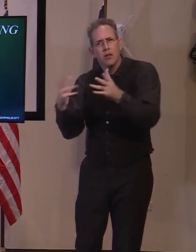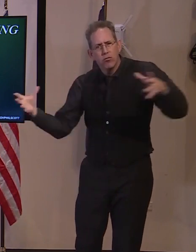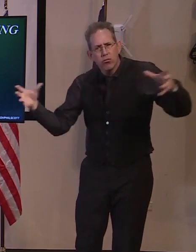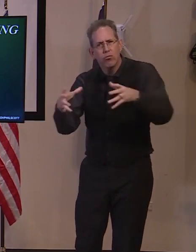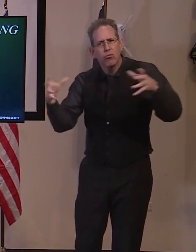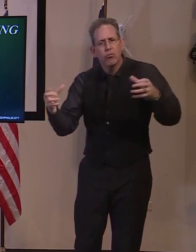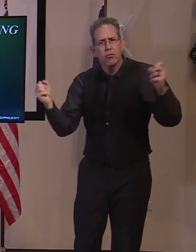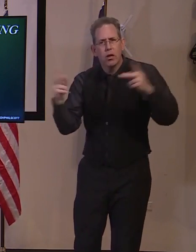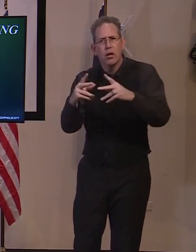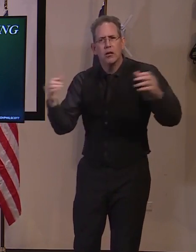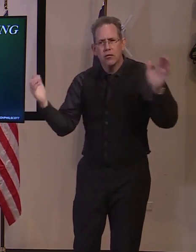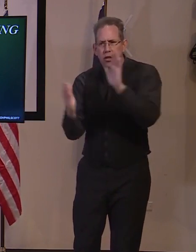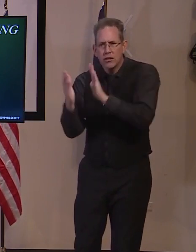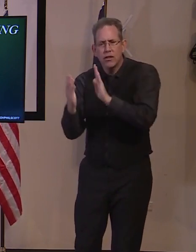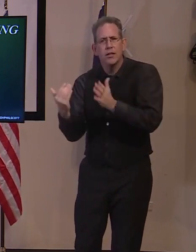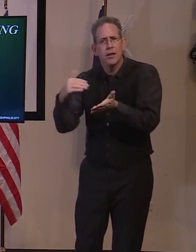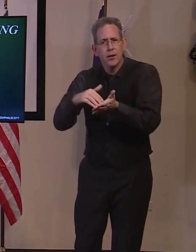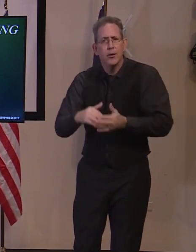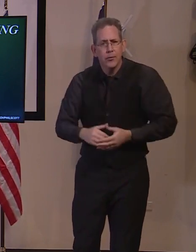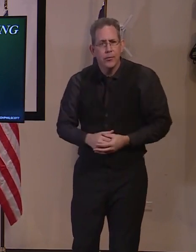received at least one dose or registered in the system to get their